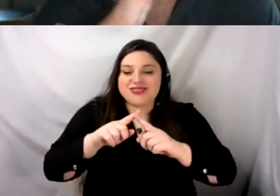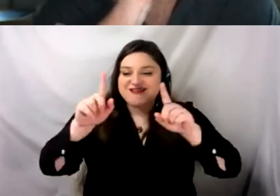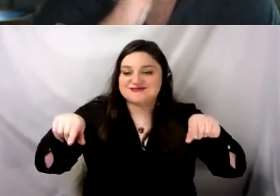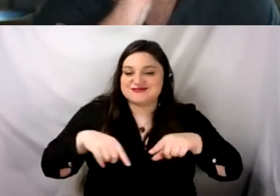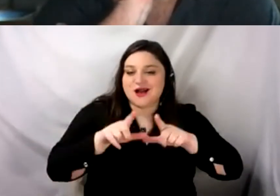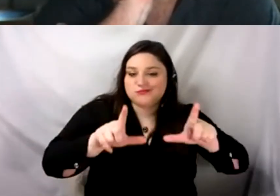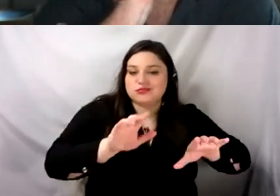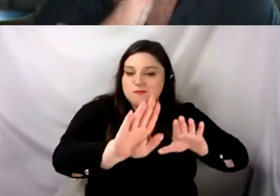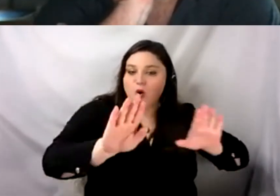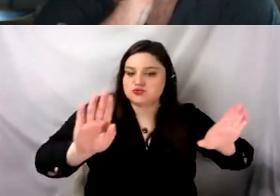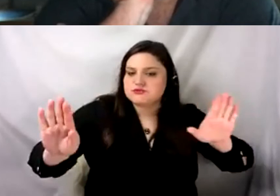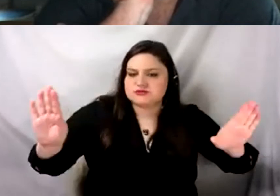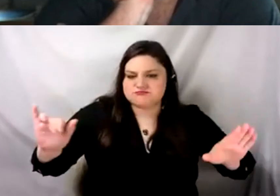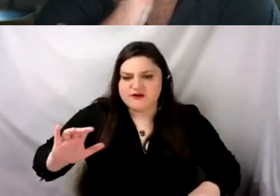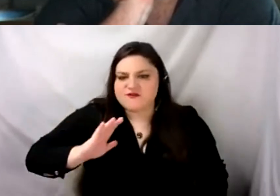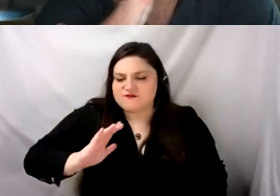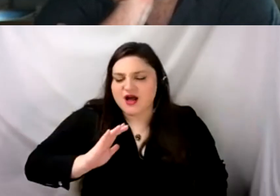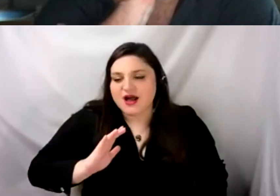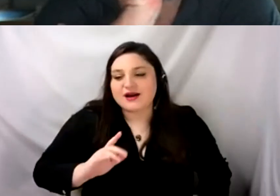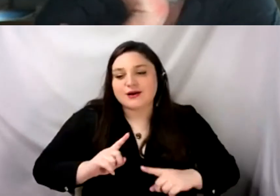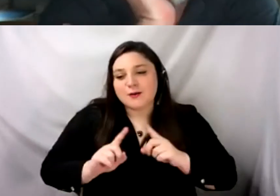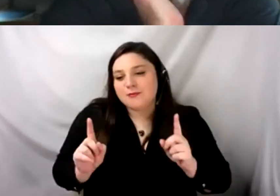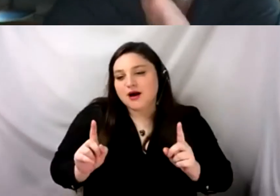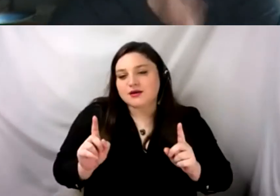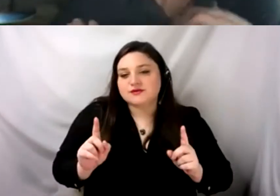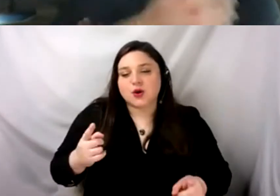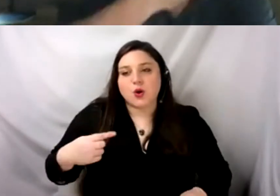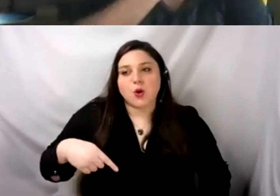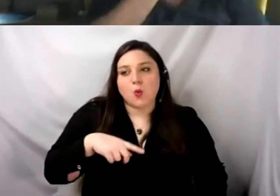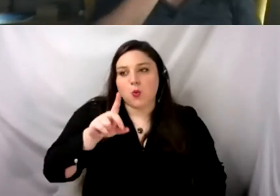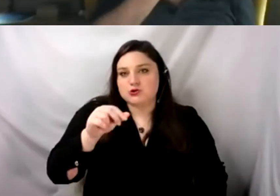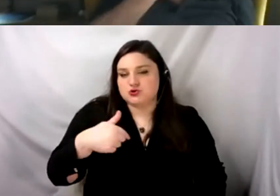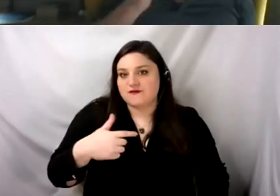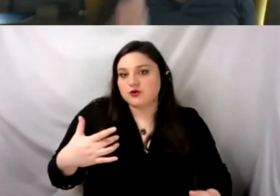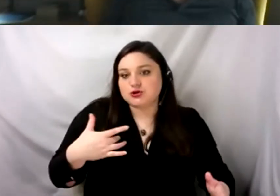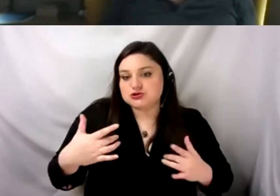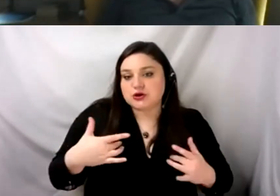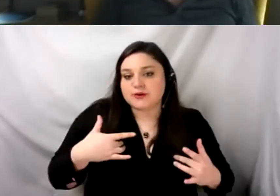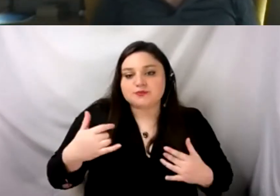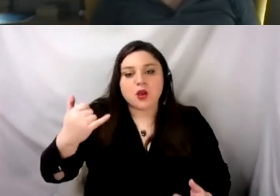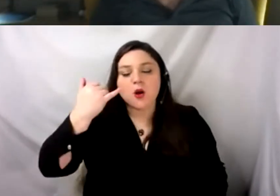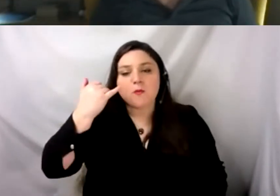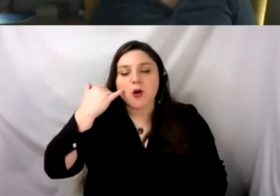a patron or somebody